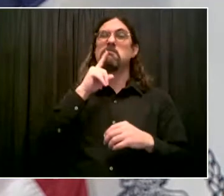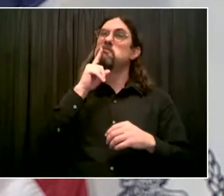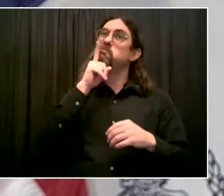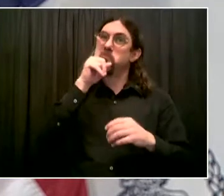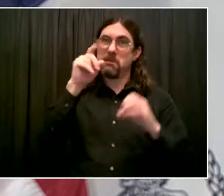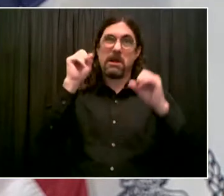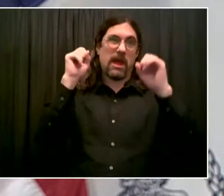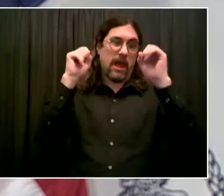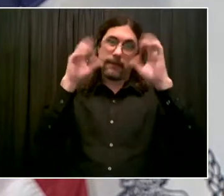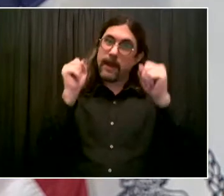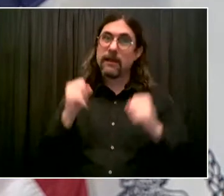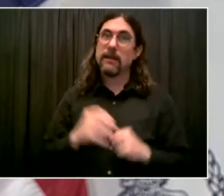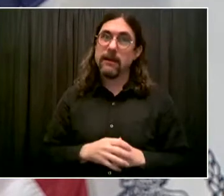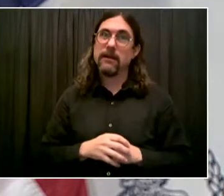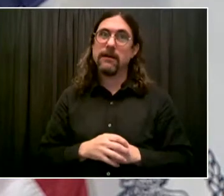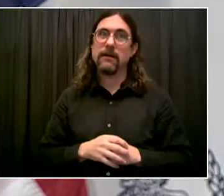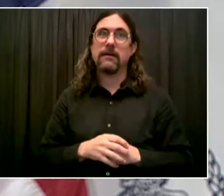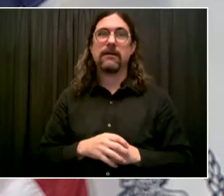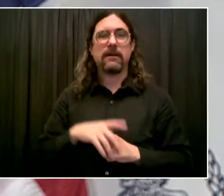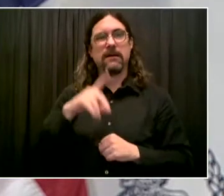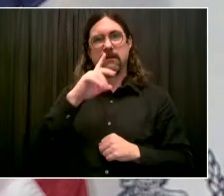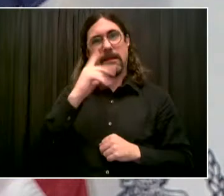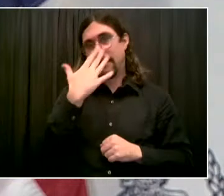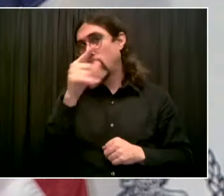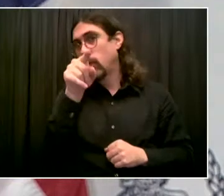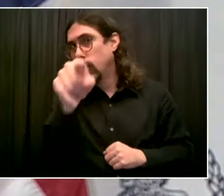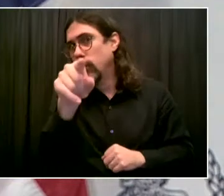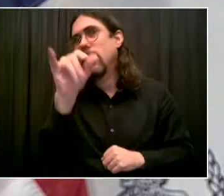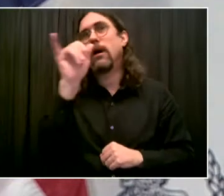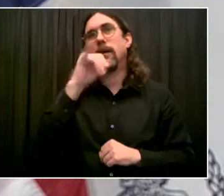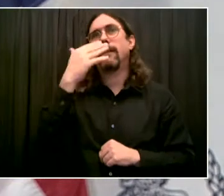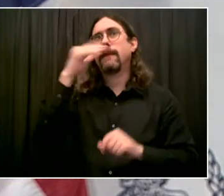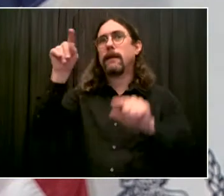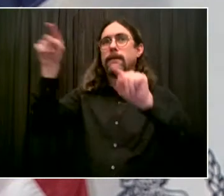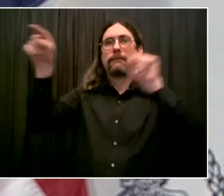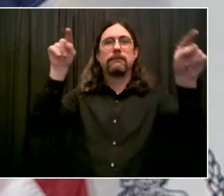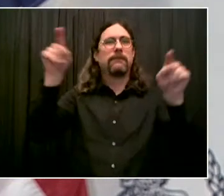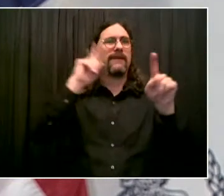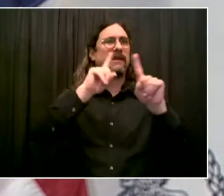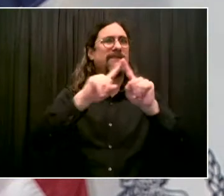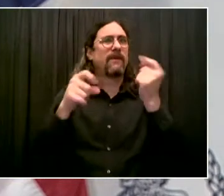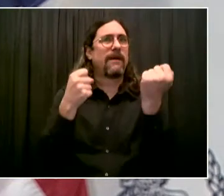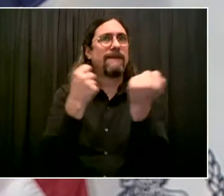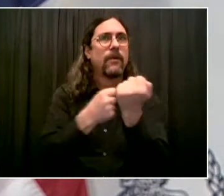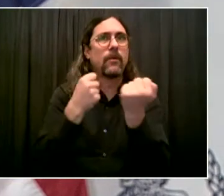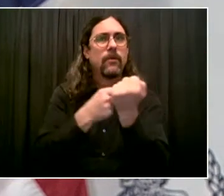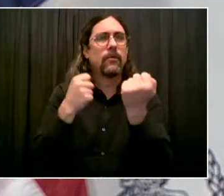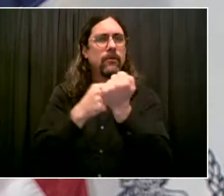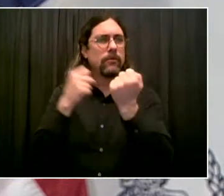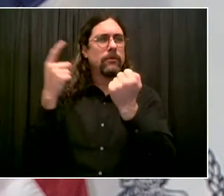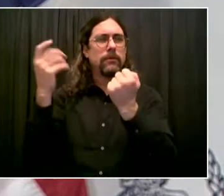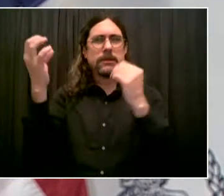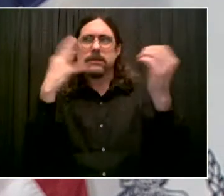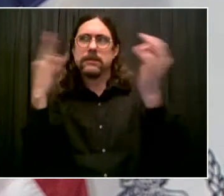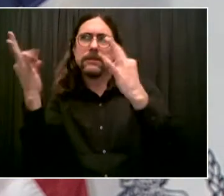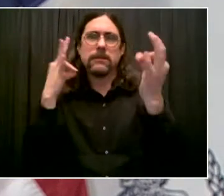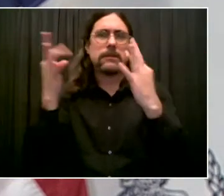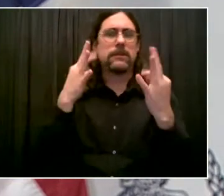SOMETHING REALLY EXTRAORDINARY. GERSH.